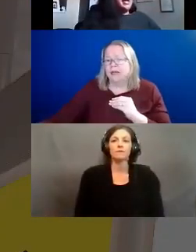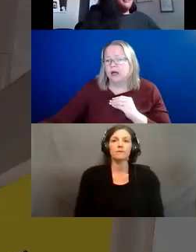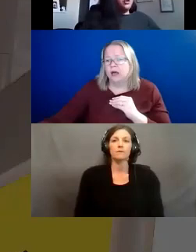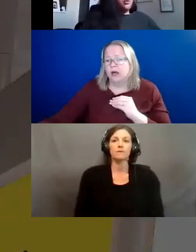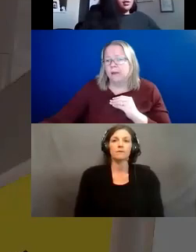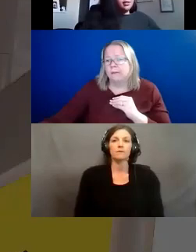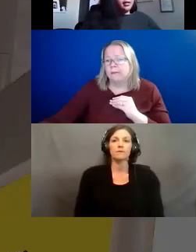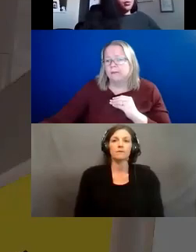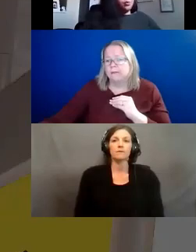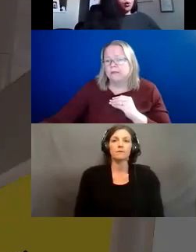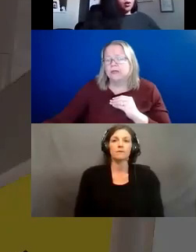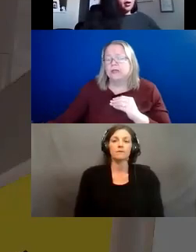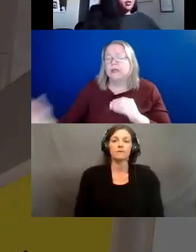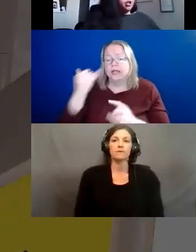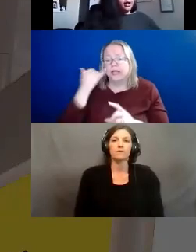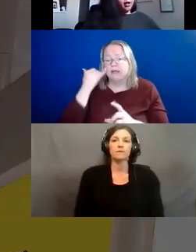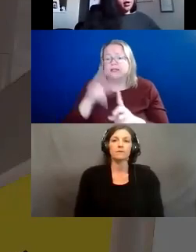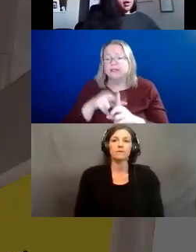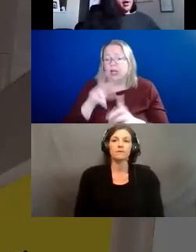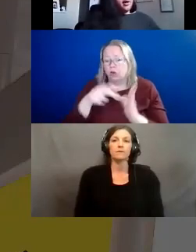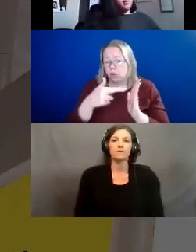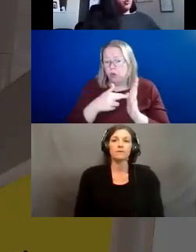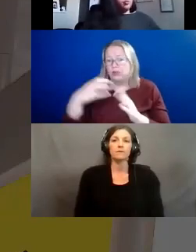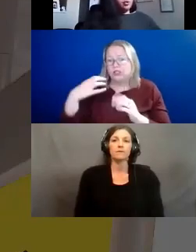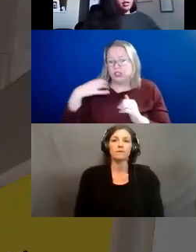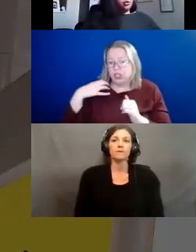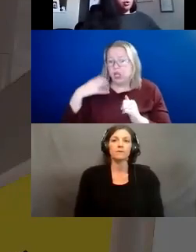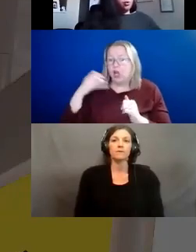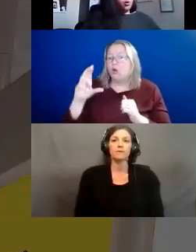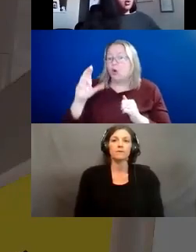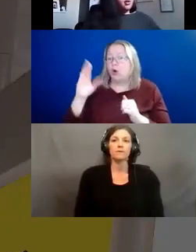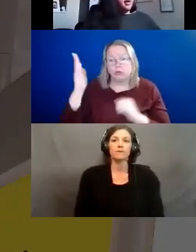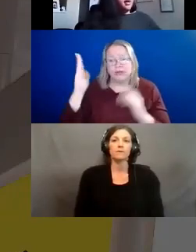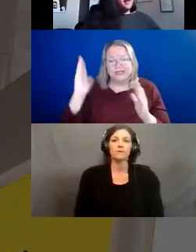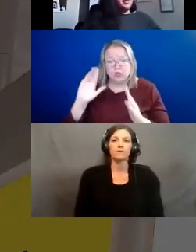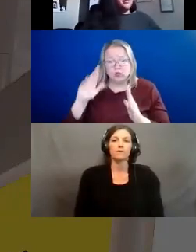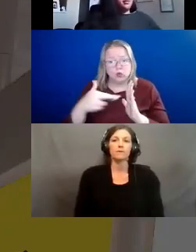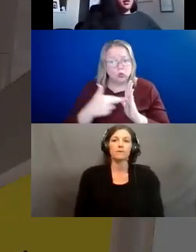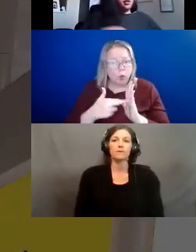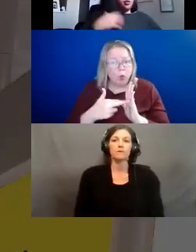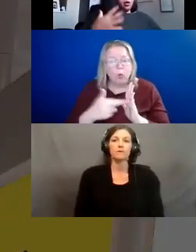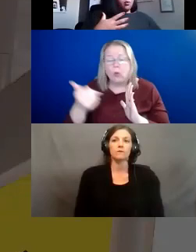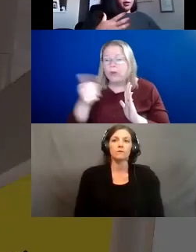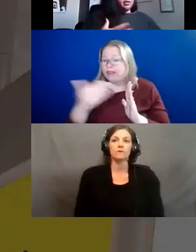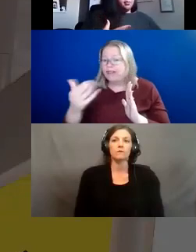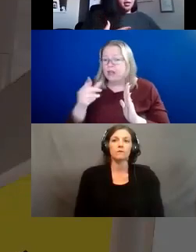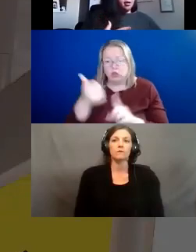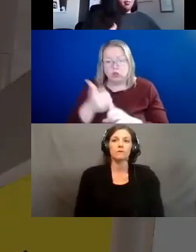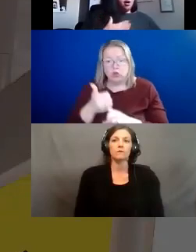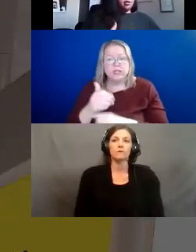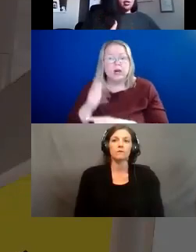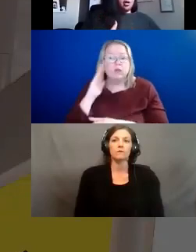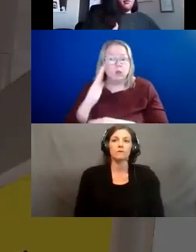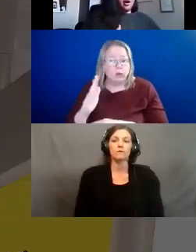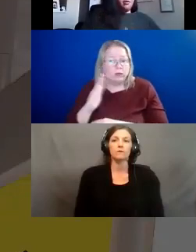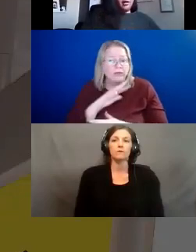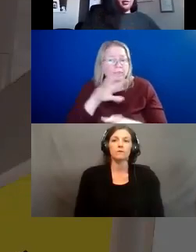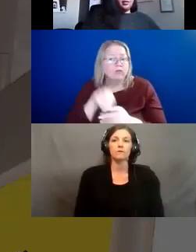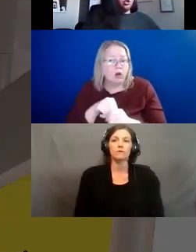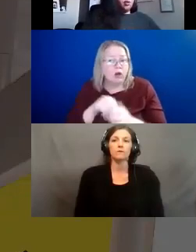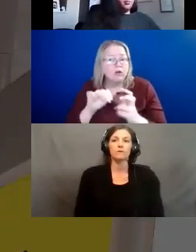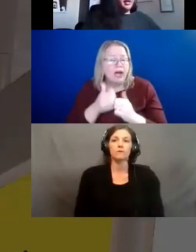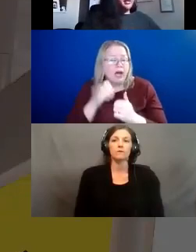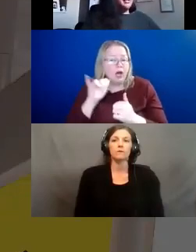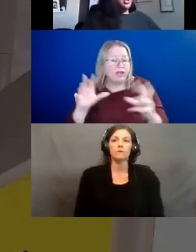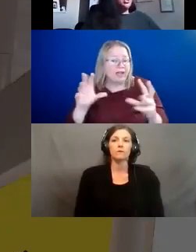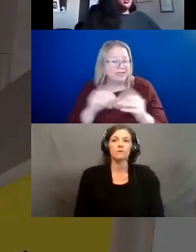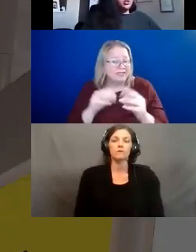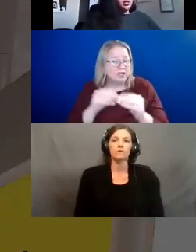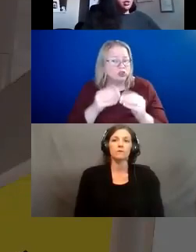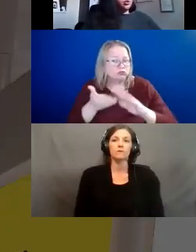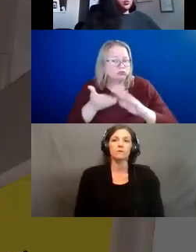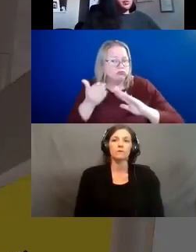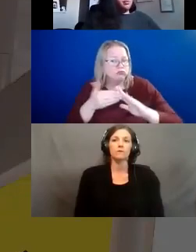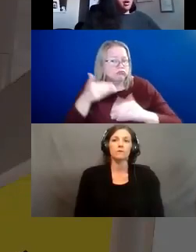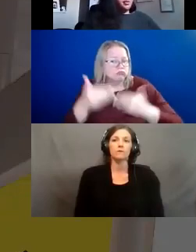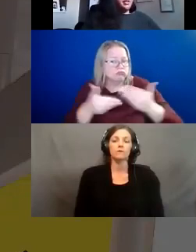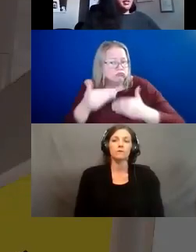If you're assigned a chair or presenter role , 12:30:39 your sessions will be populated in the